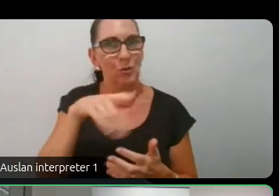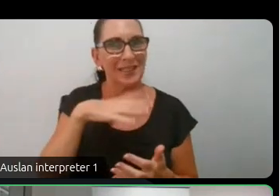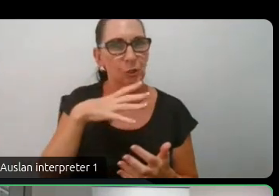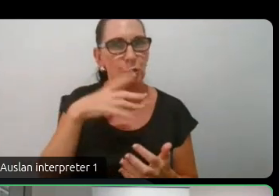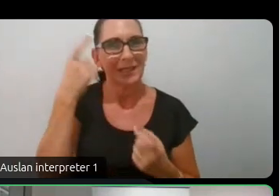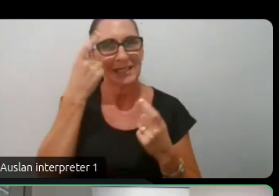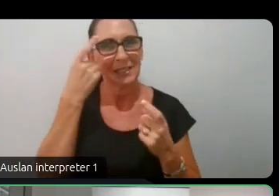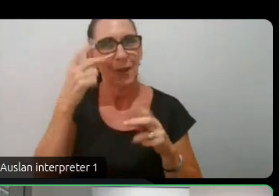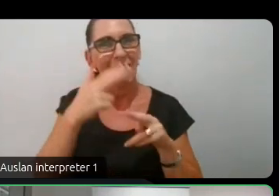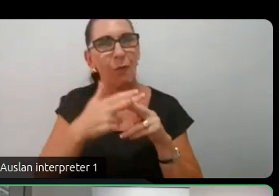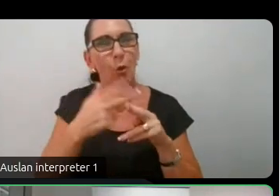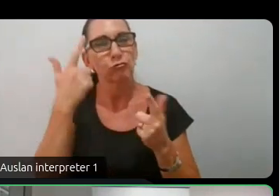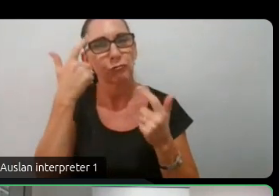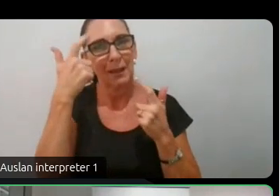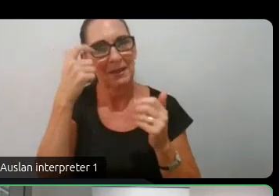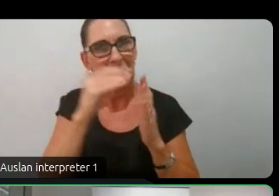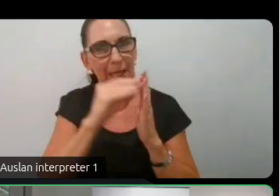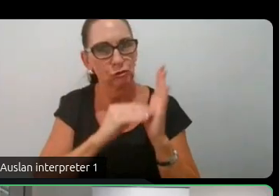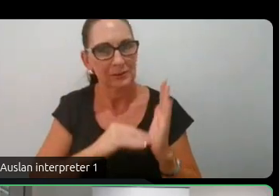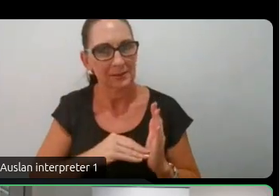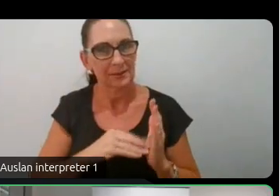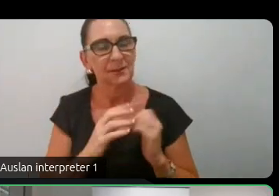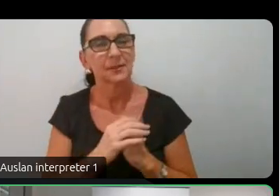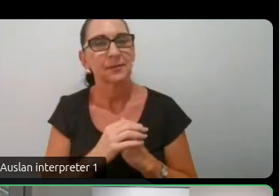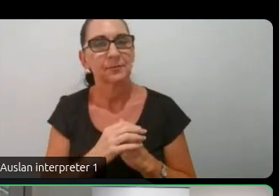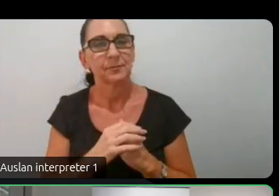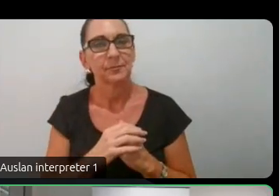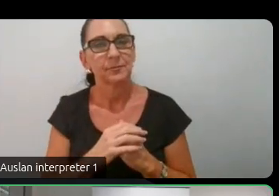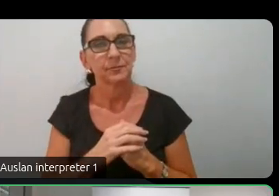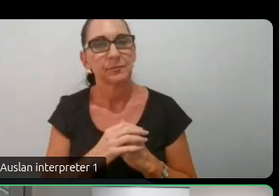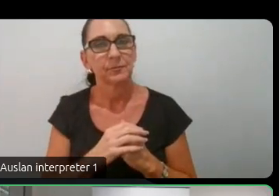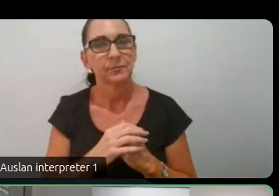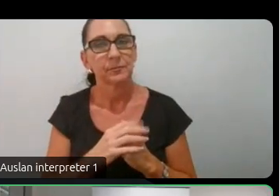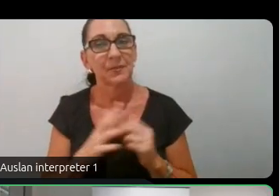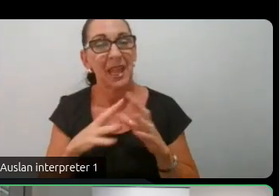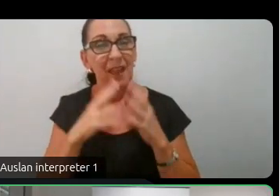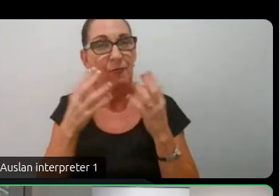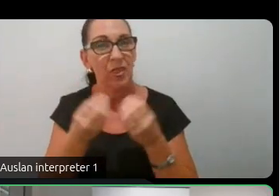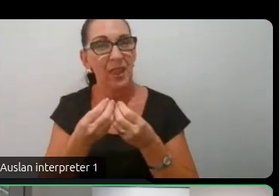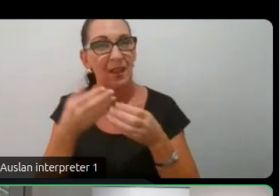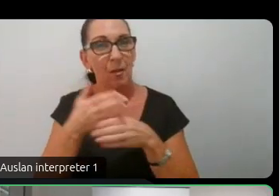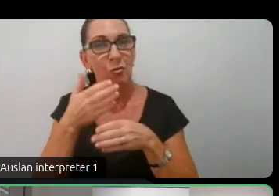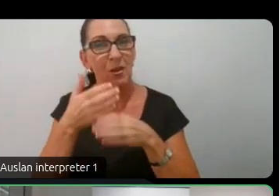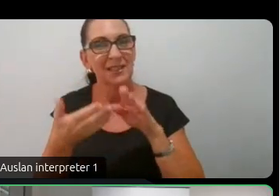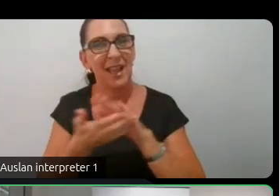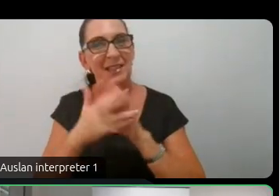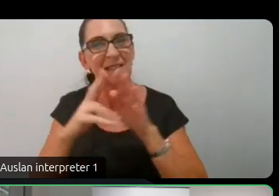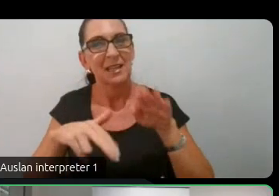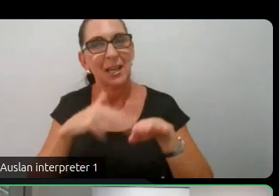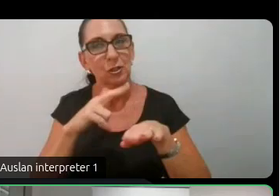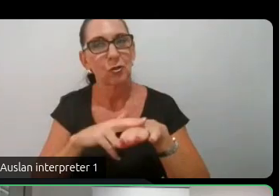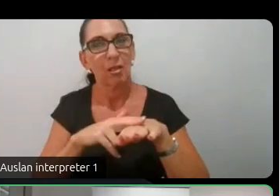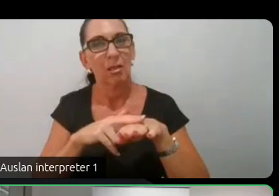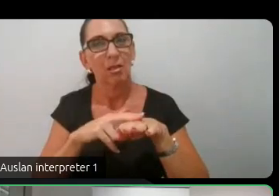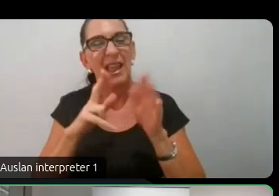like that. Effectively um everything uh operates under the national uh disability insurance scheme.